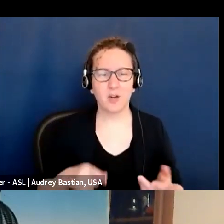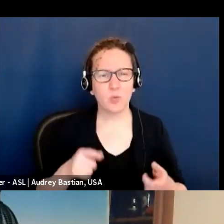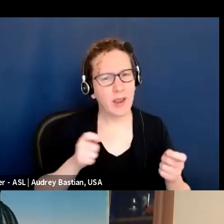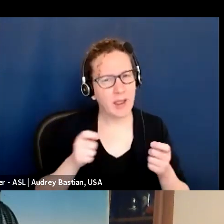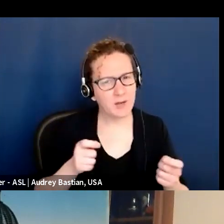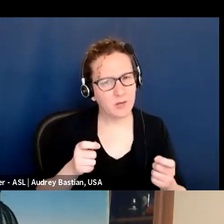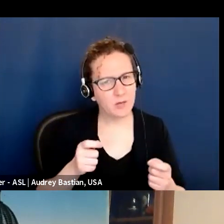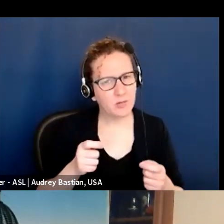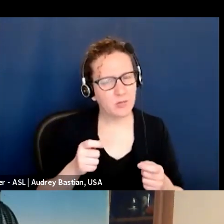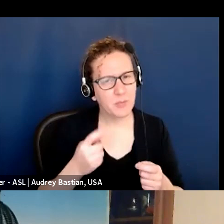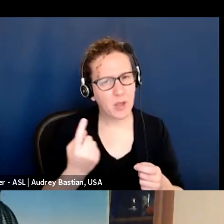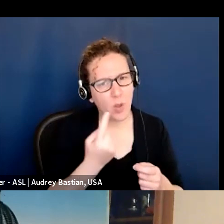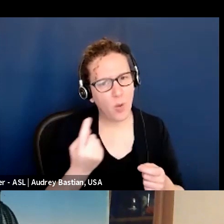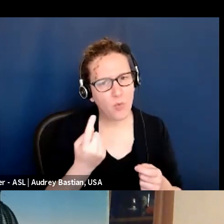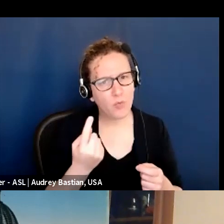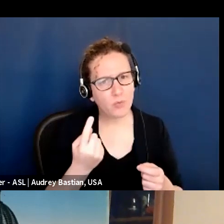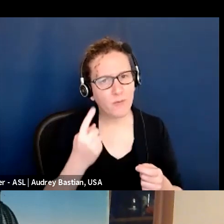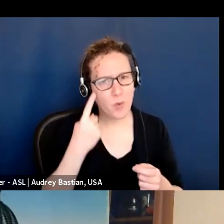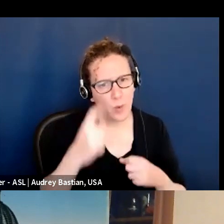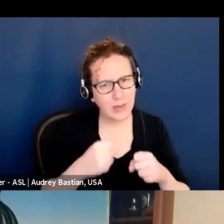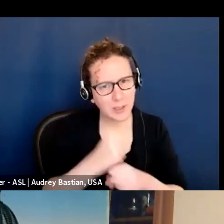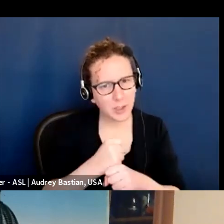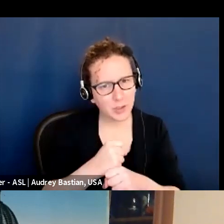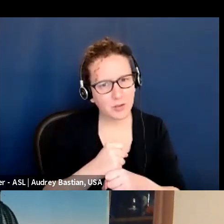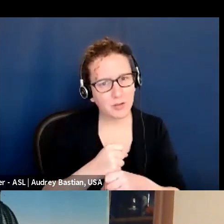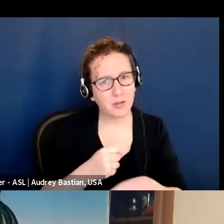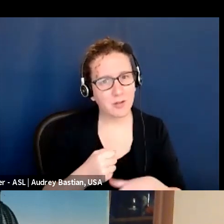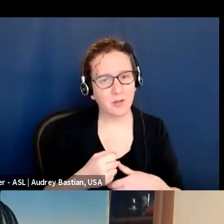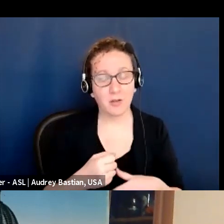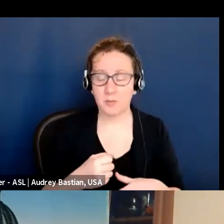being alone for a year and stuff like that. I was like, yes, I need it.